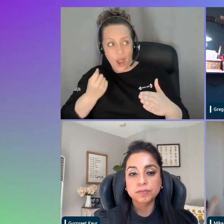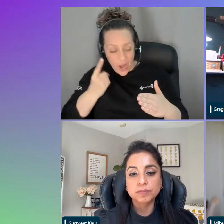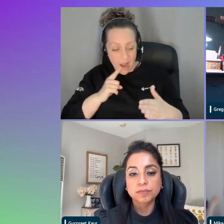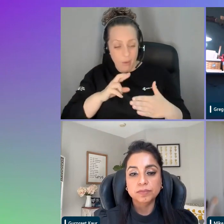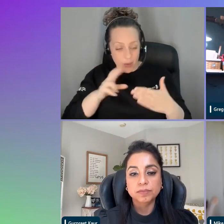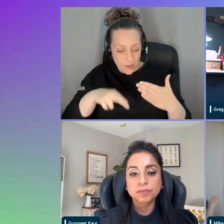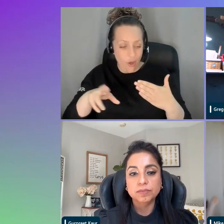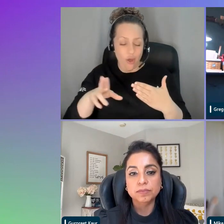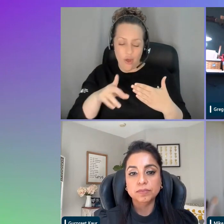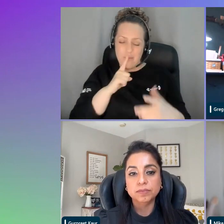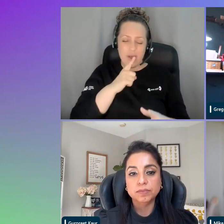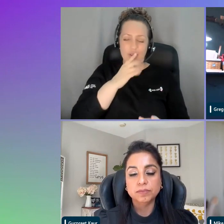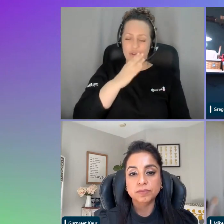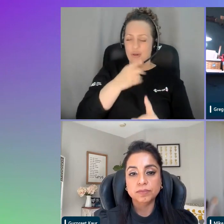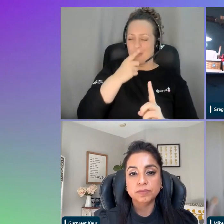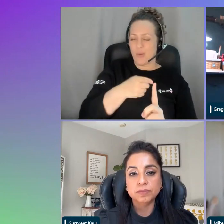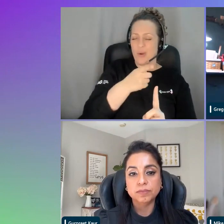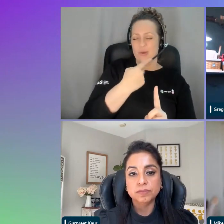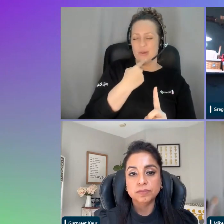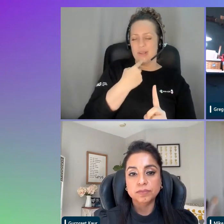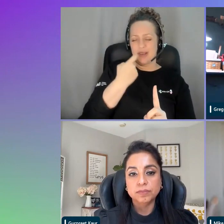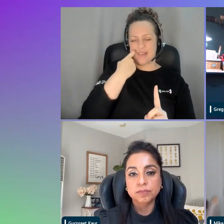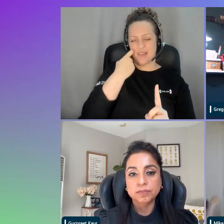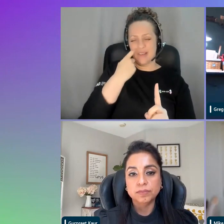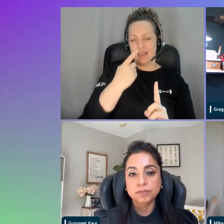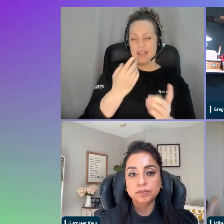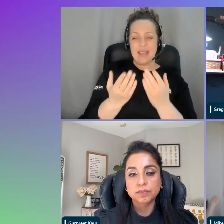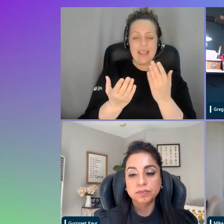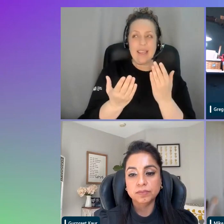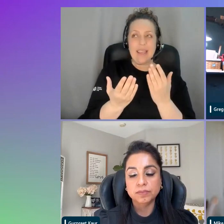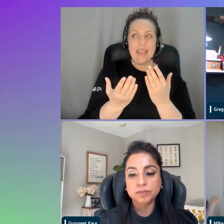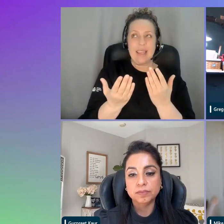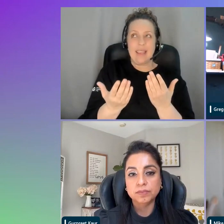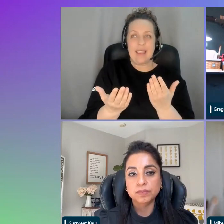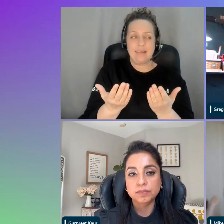outcome, that sort of thing. I think you hit on a really good point, which is, uh, even consultants, if a company is